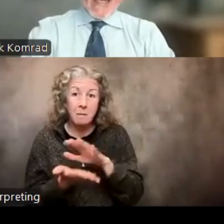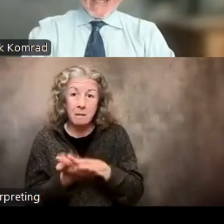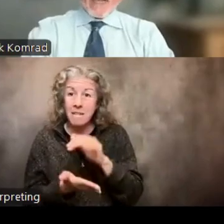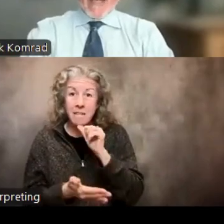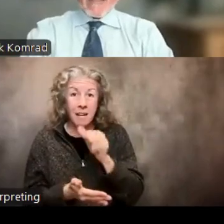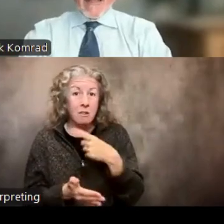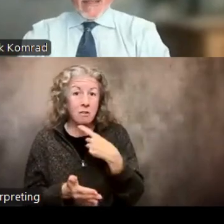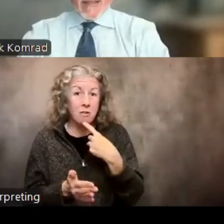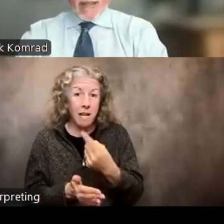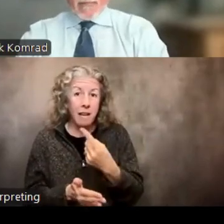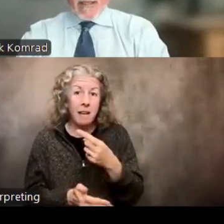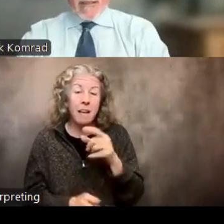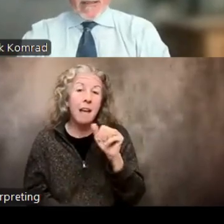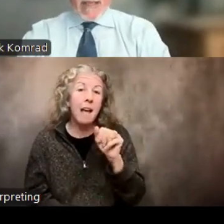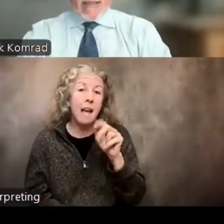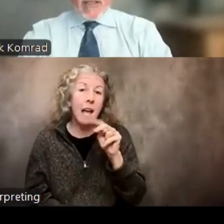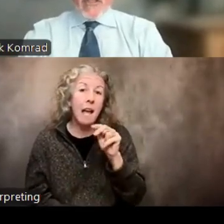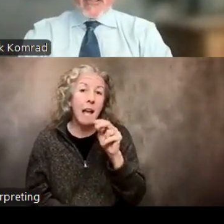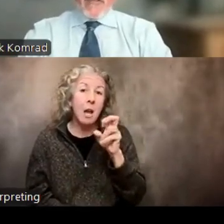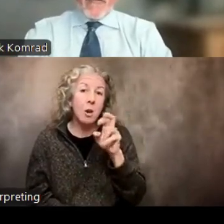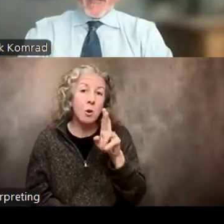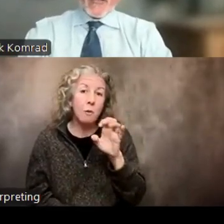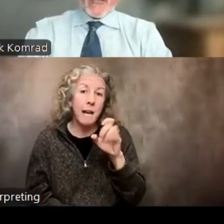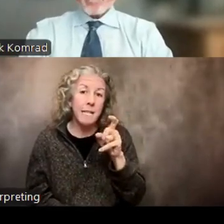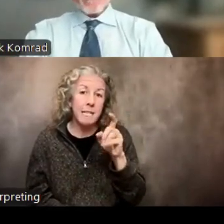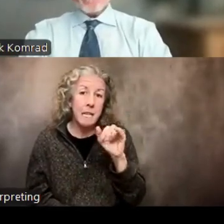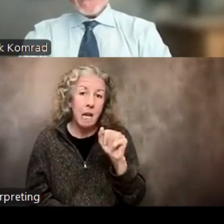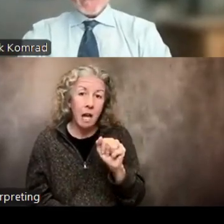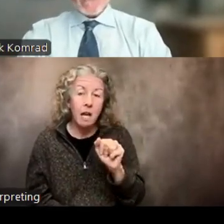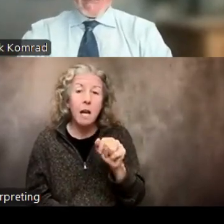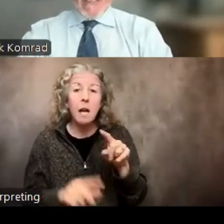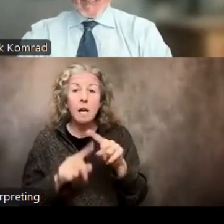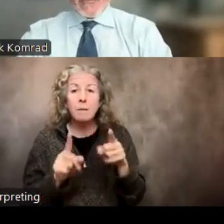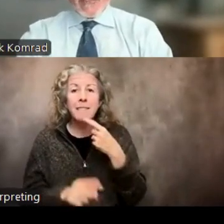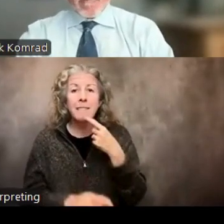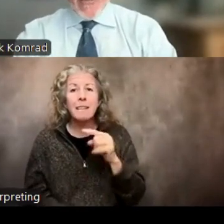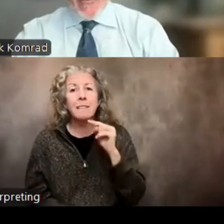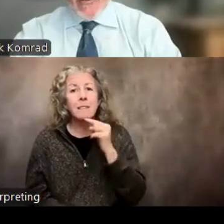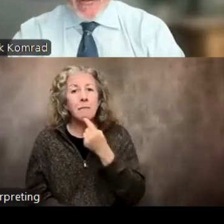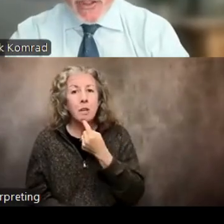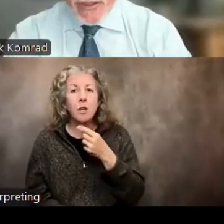anorexia, but says severe protein calorie malnutrition.